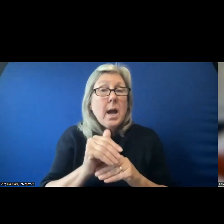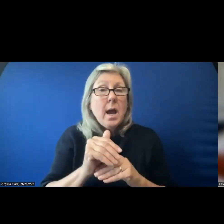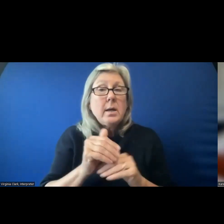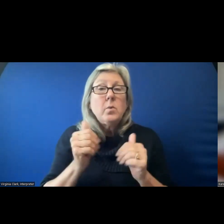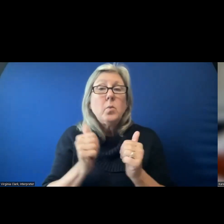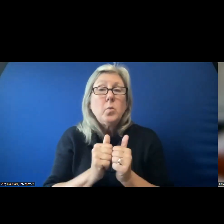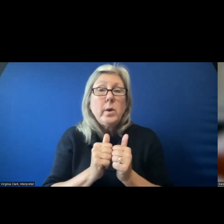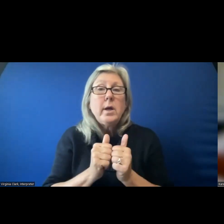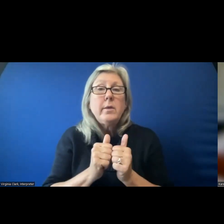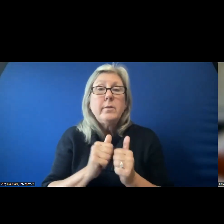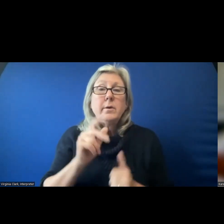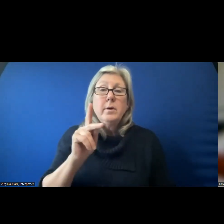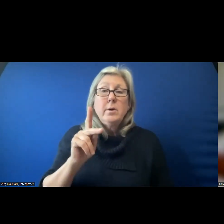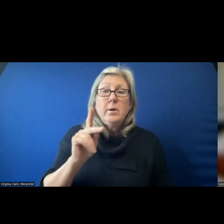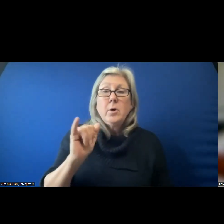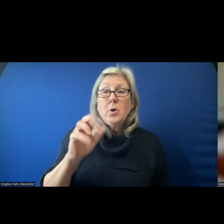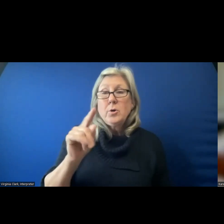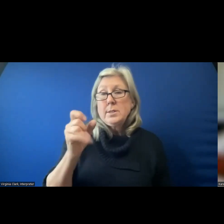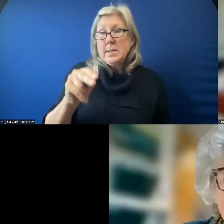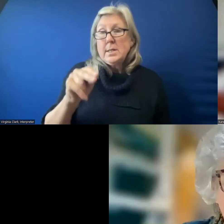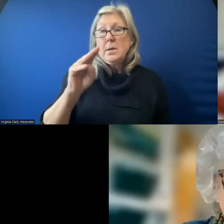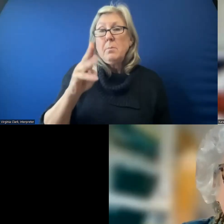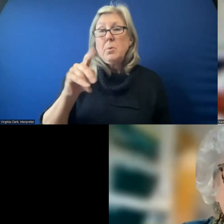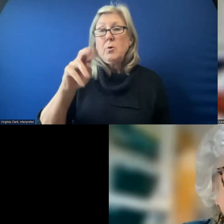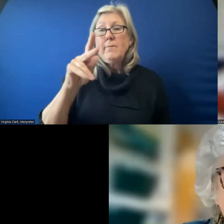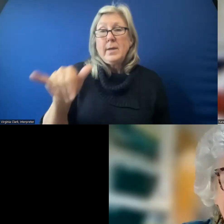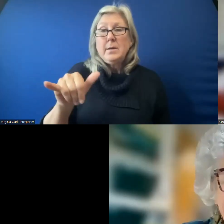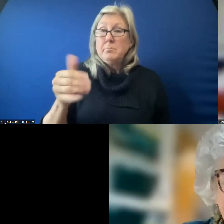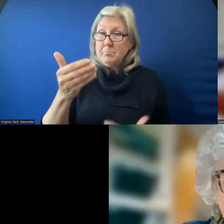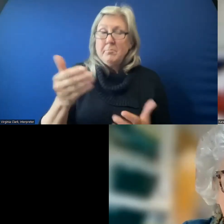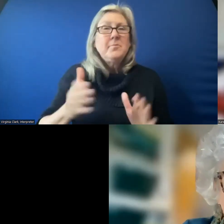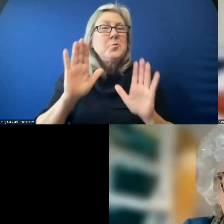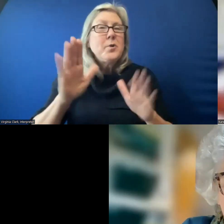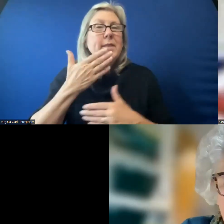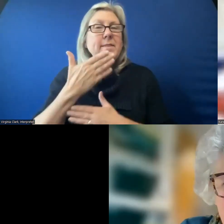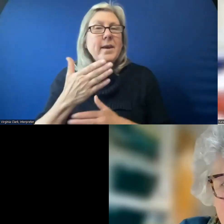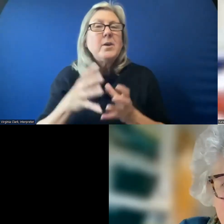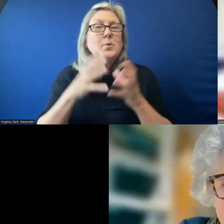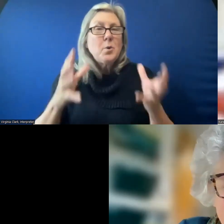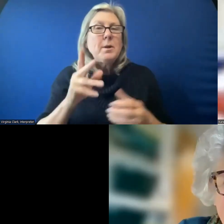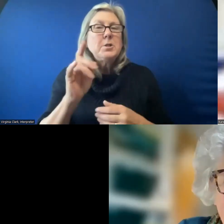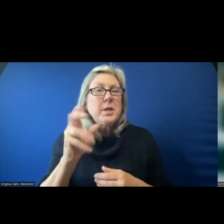with Kirsten Murphy. Go ahead. >> Great. Thank you so much Karen and Lindsay.